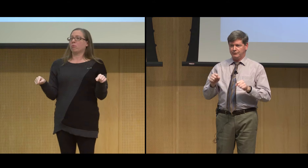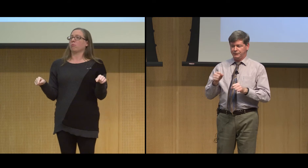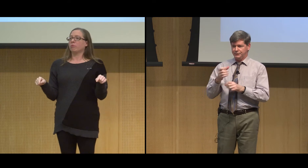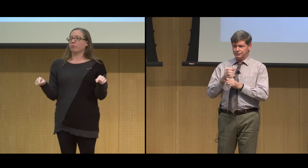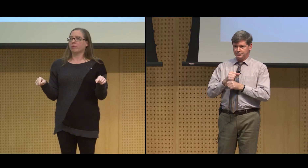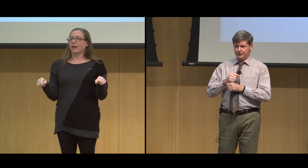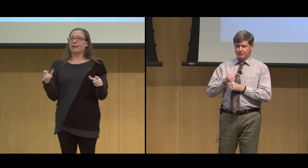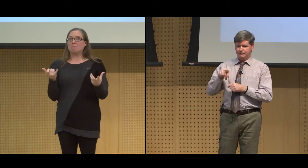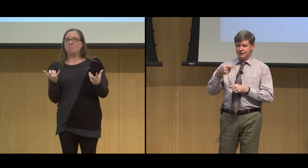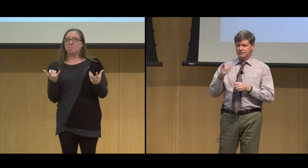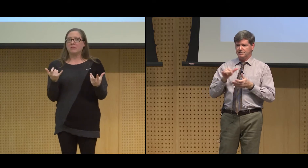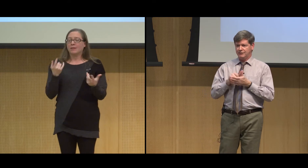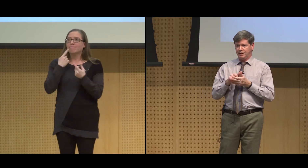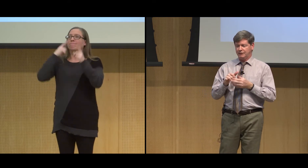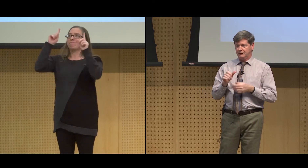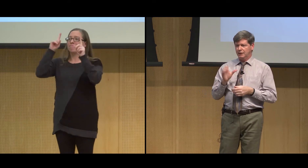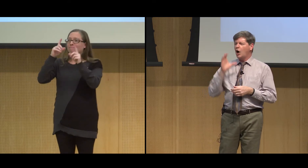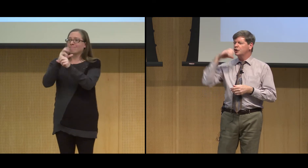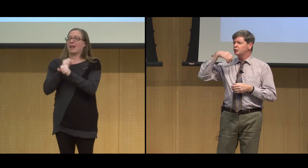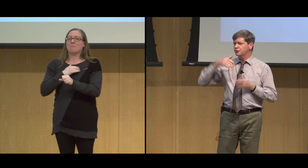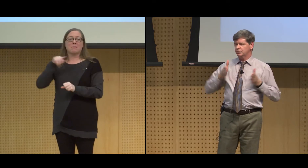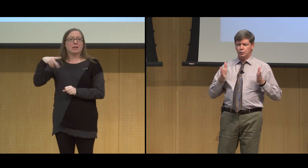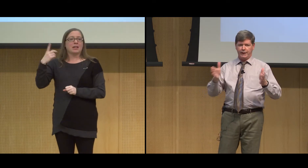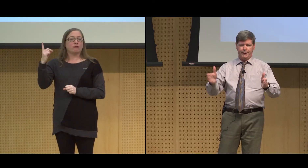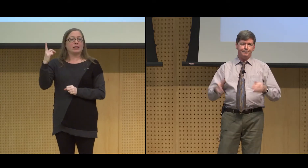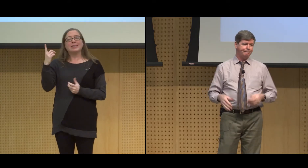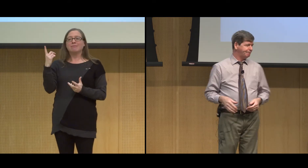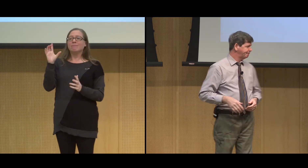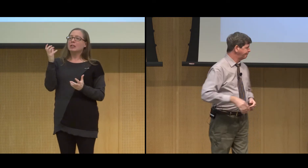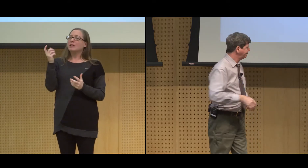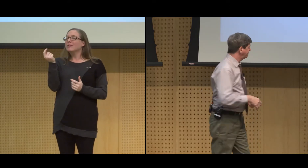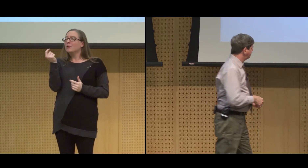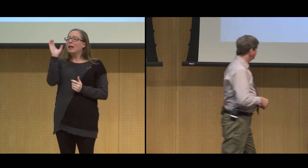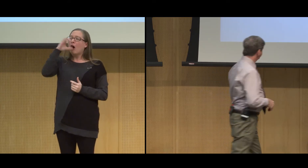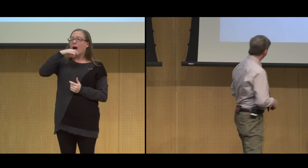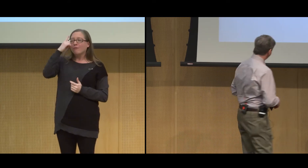and was able to get my Ph.D. in that unusual way.